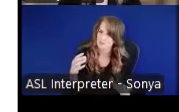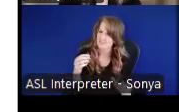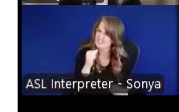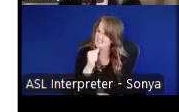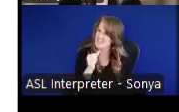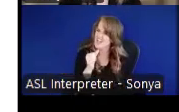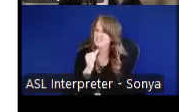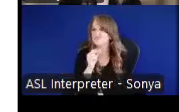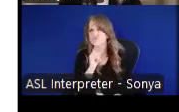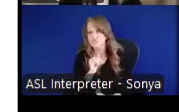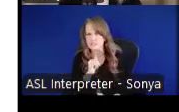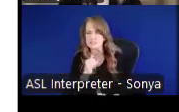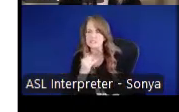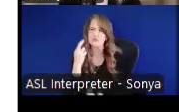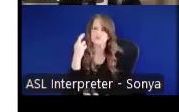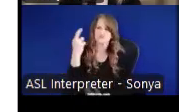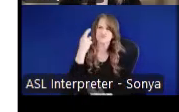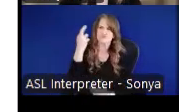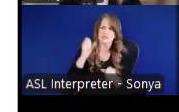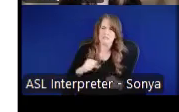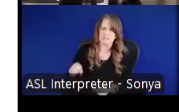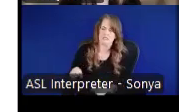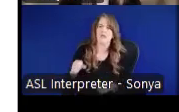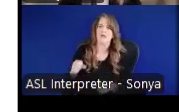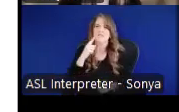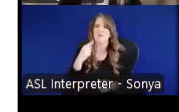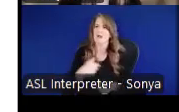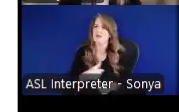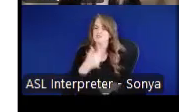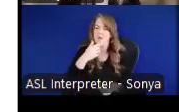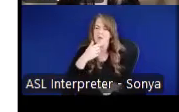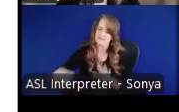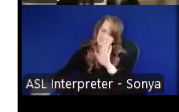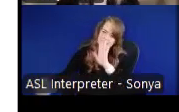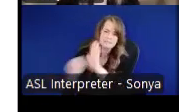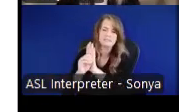to set a goal of having zero instances of defiance or non